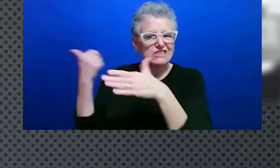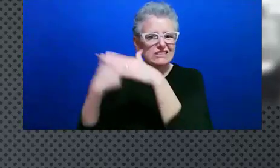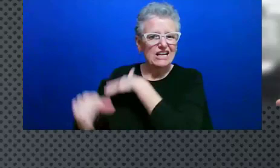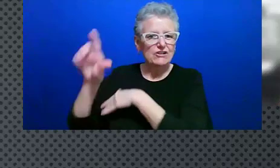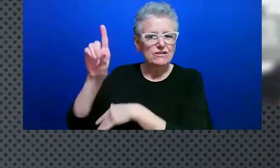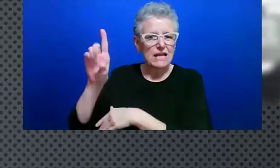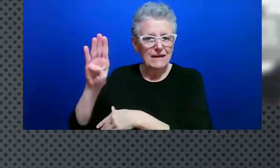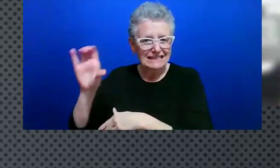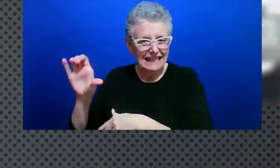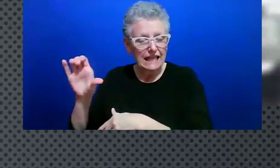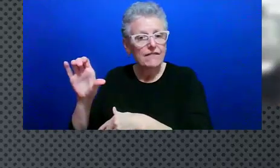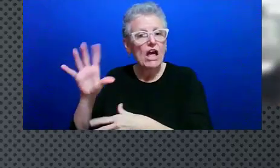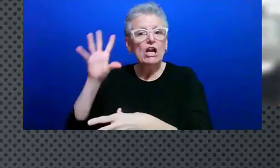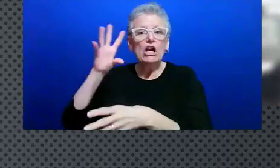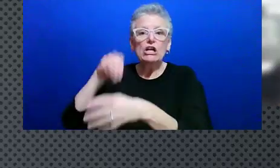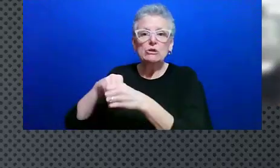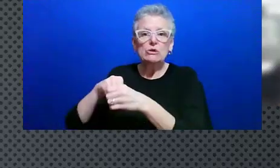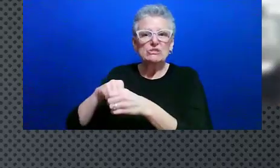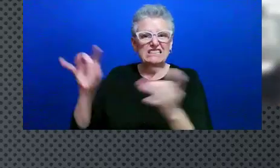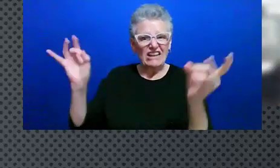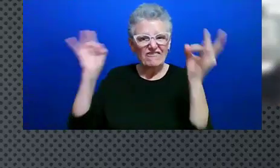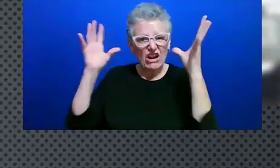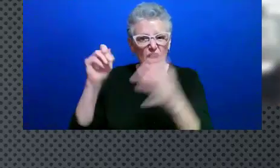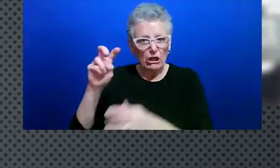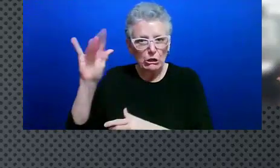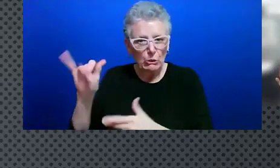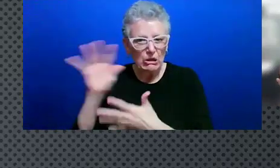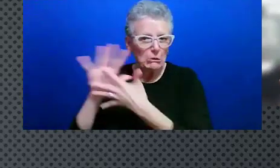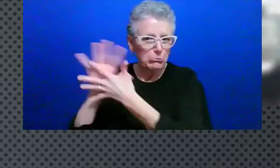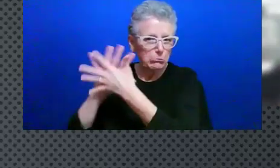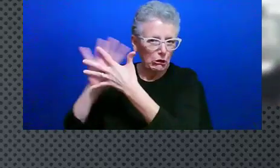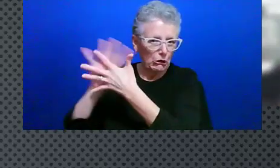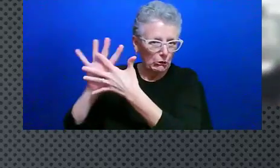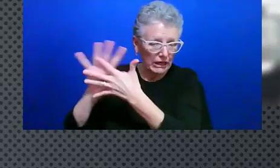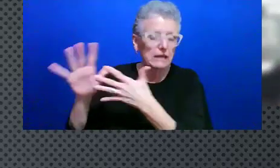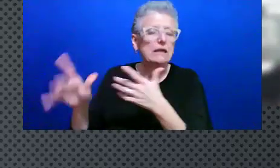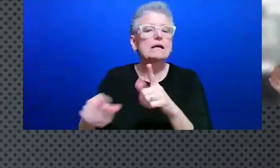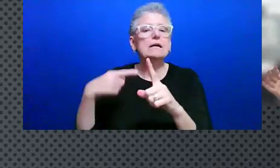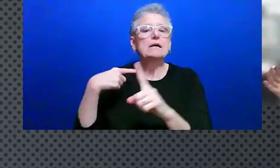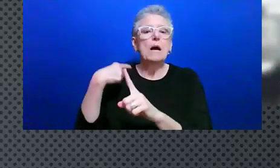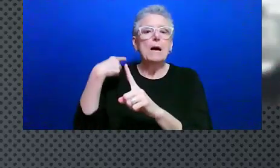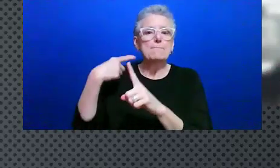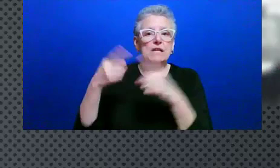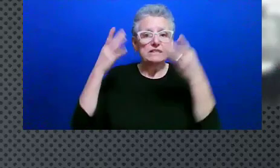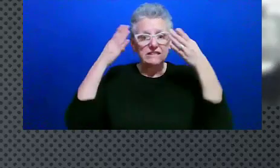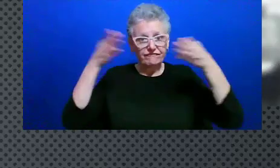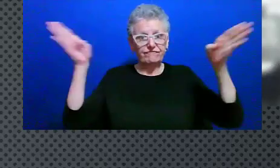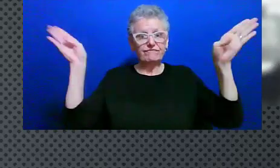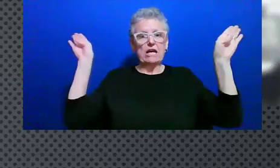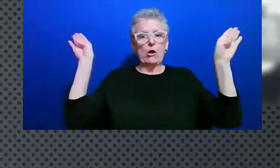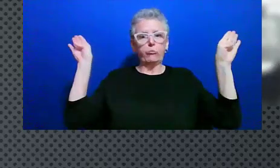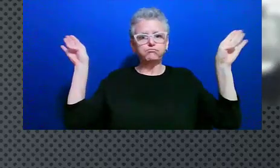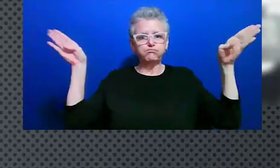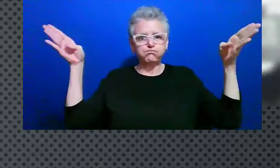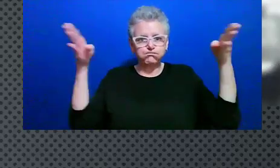severe acuity loss, the blurriness as well as field loss, and it also includes